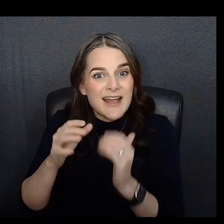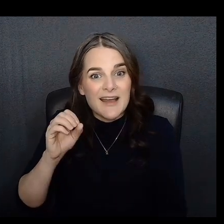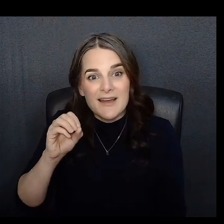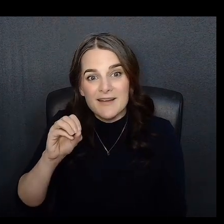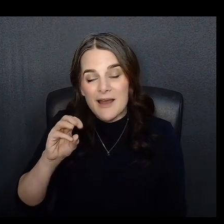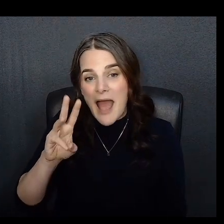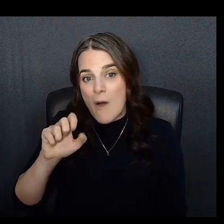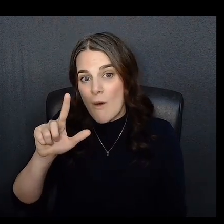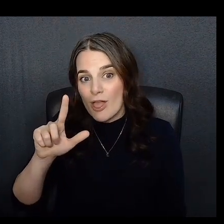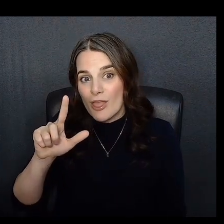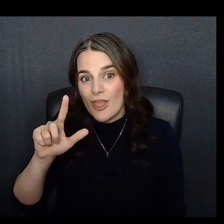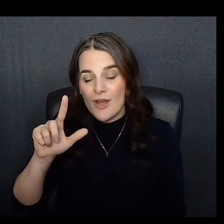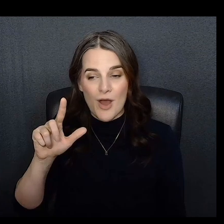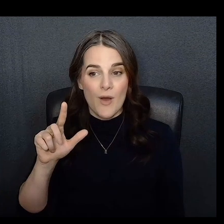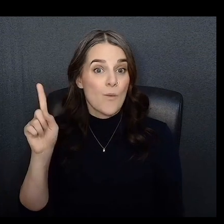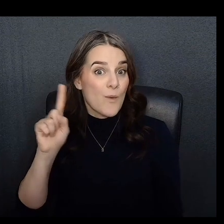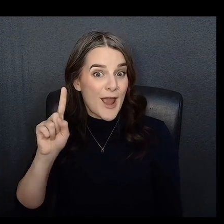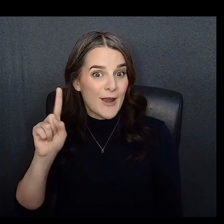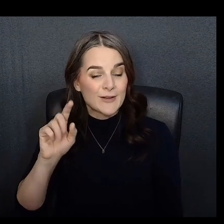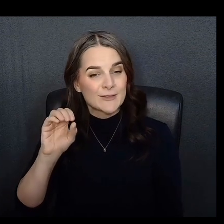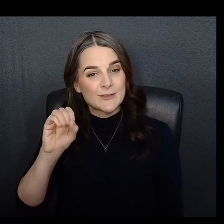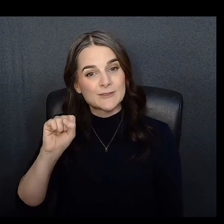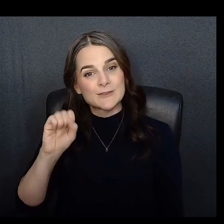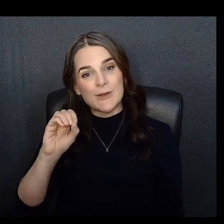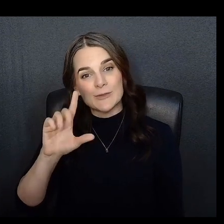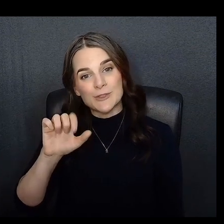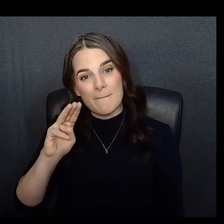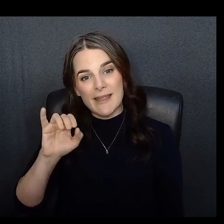We do lots of posts of information and content,